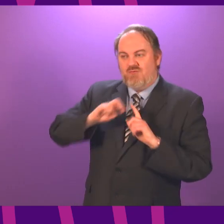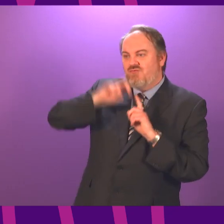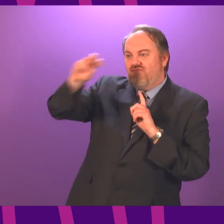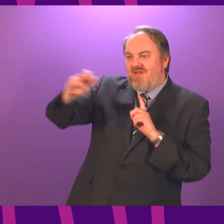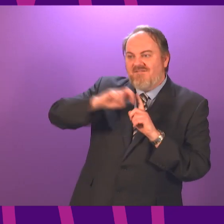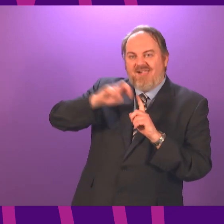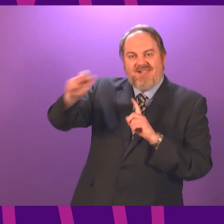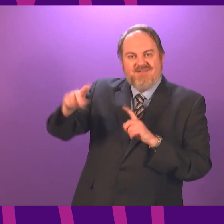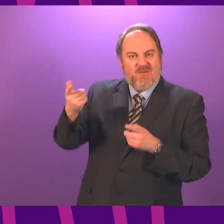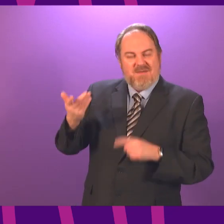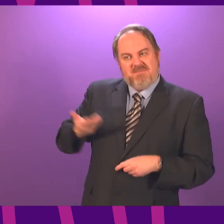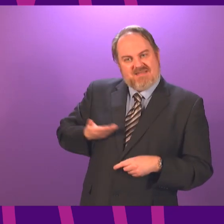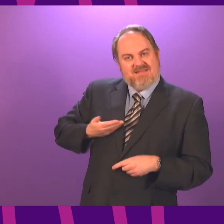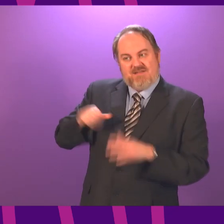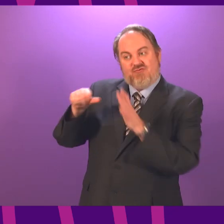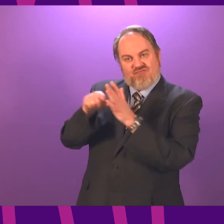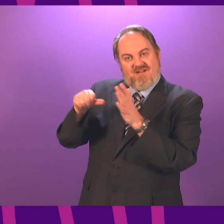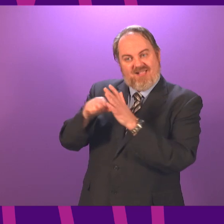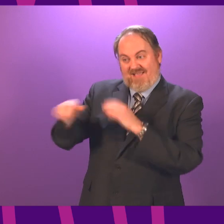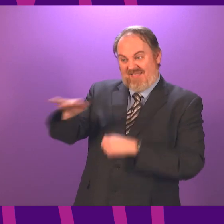The continuation of business support there will be very important, too.